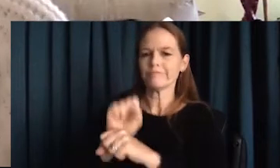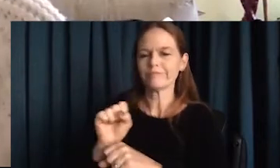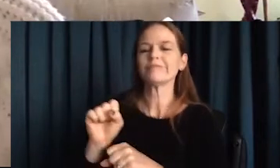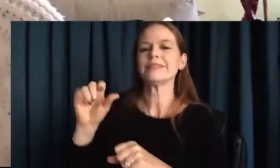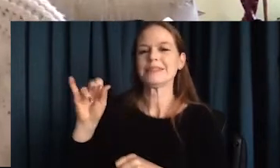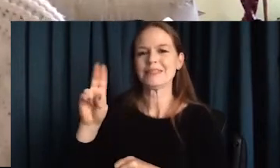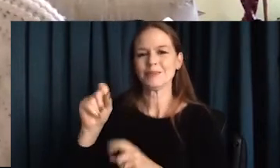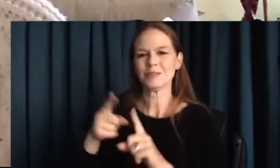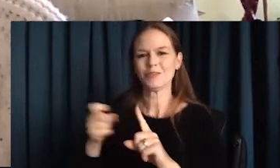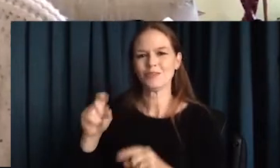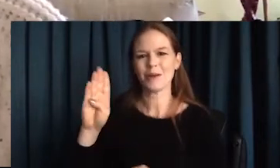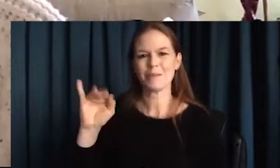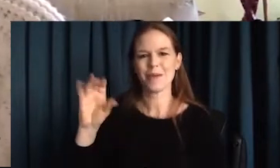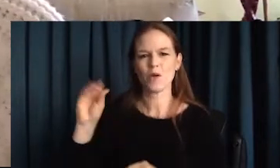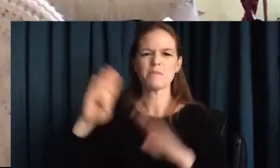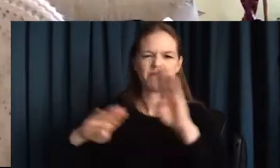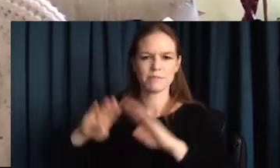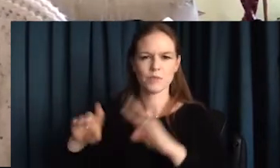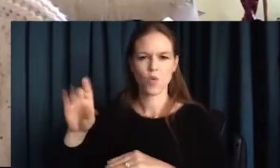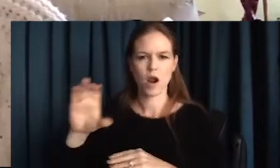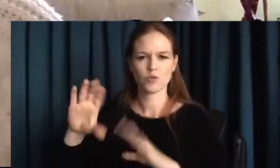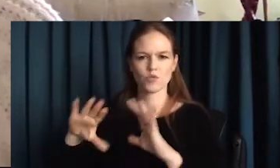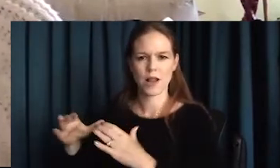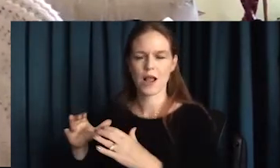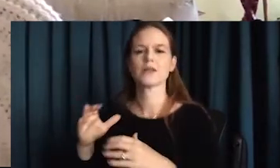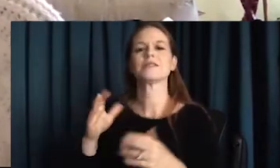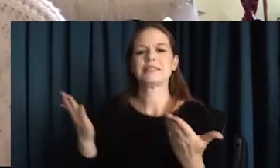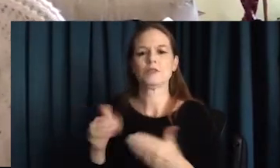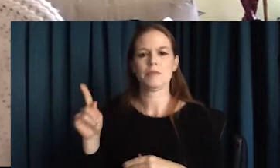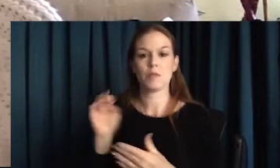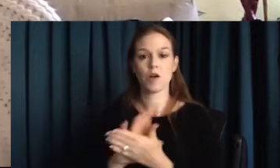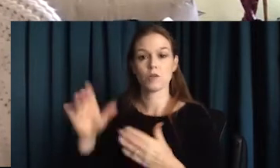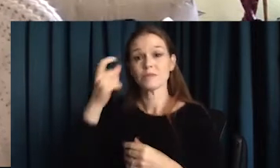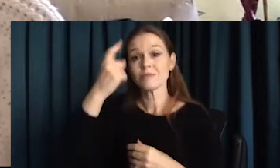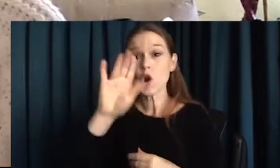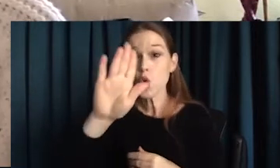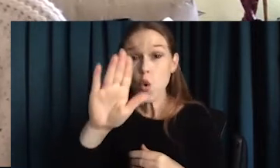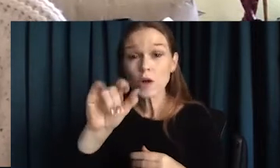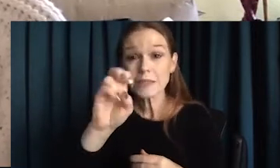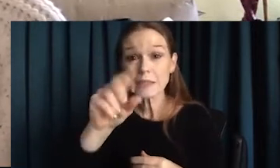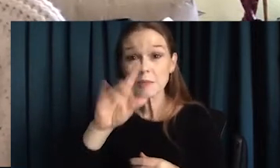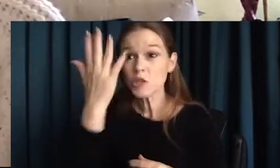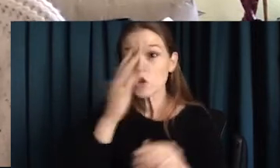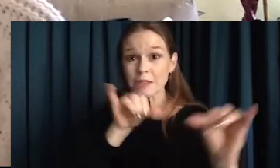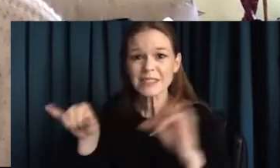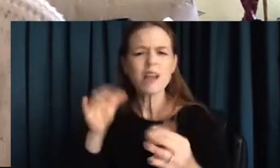I realize that the syllabus might look quite different from a syllabus that you get depending on the types of courses that you are enrolled in.